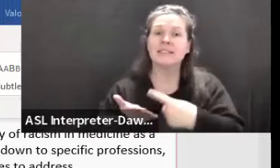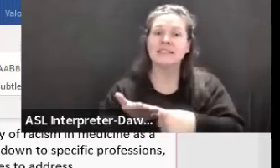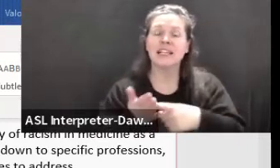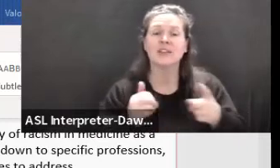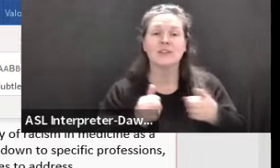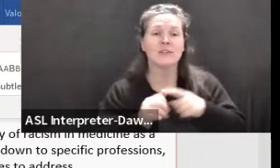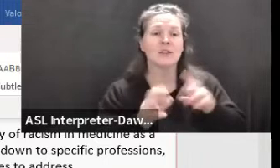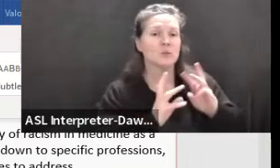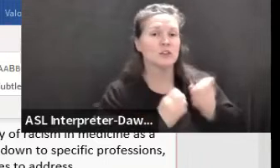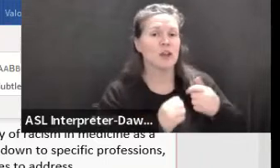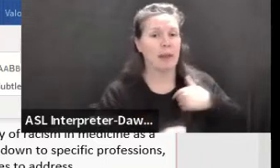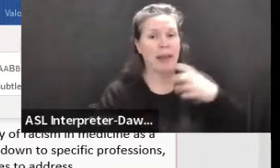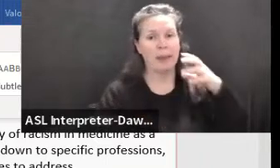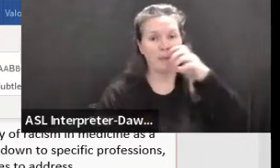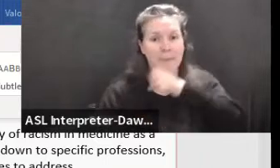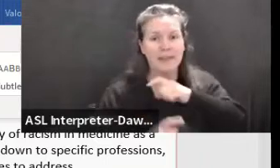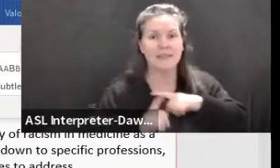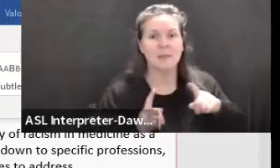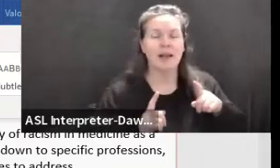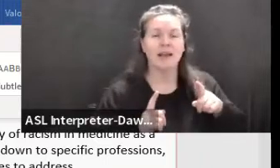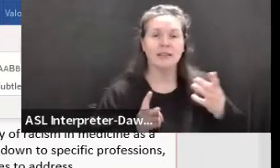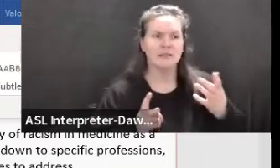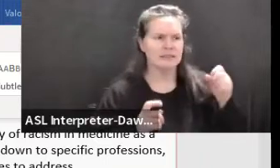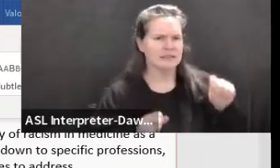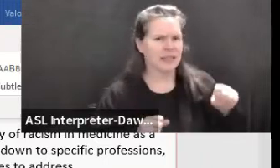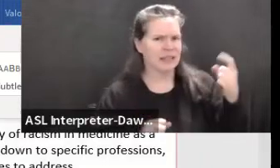but yeah, could someone explain that maybe?